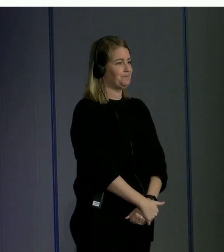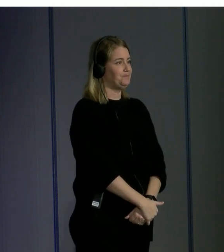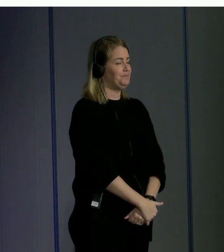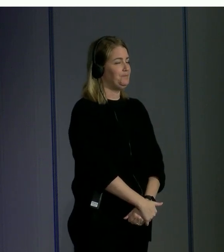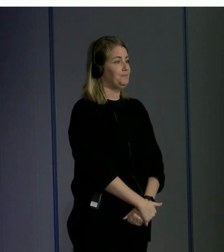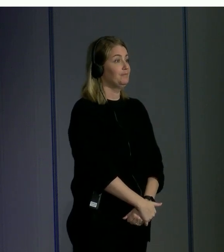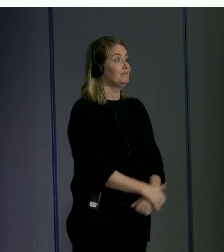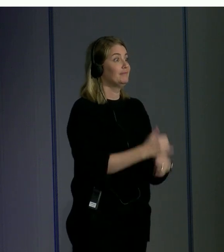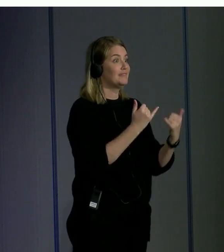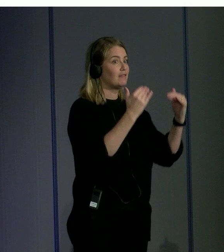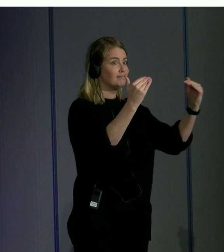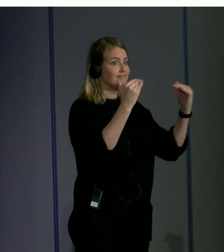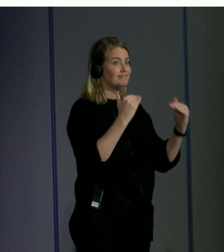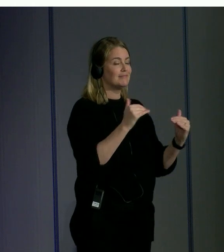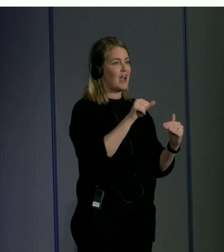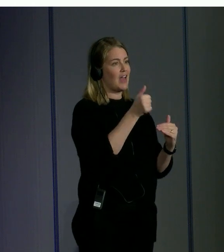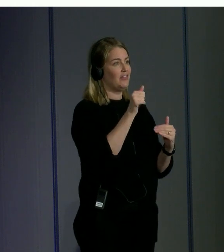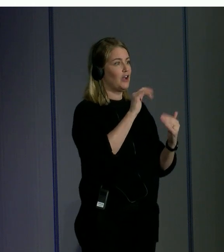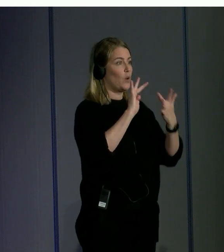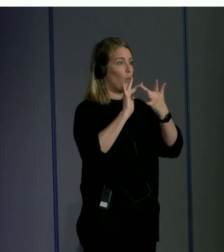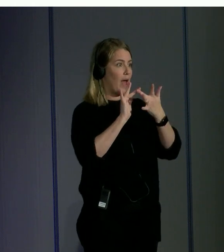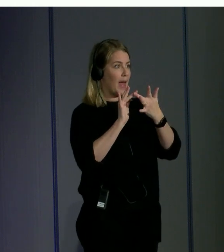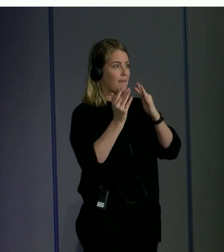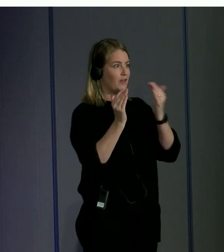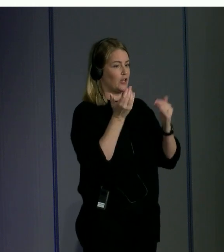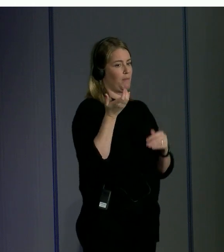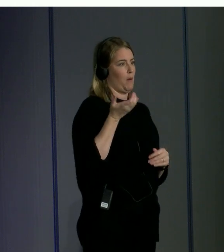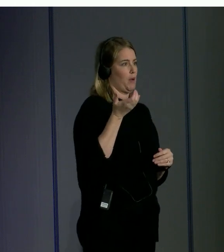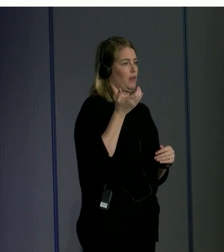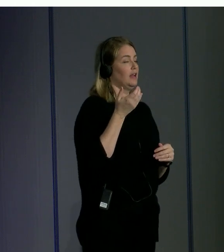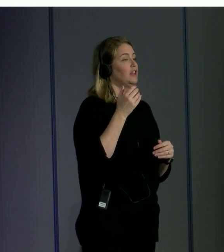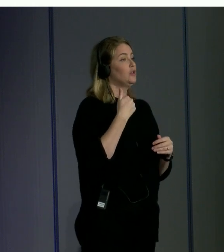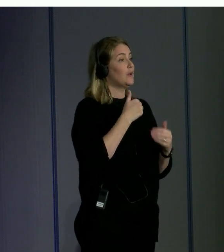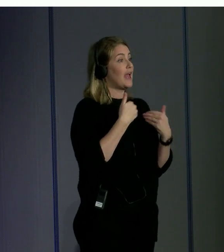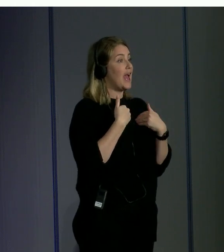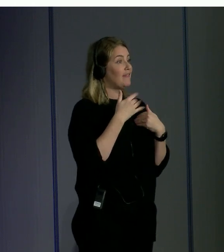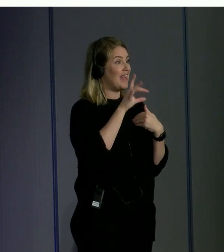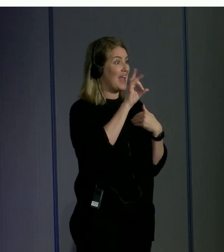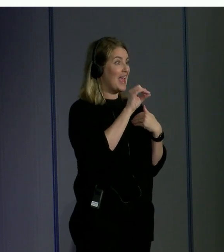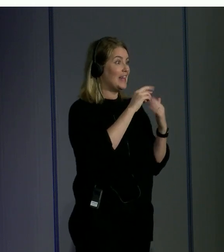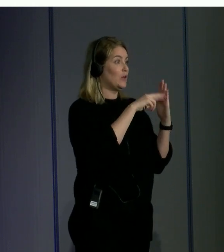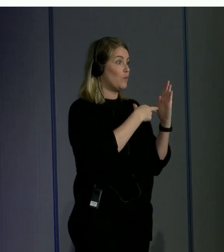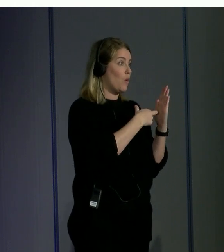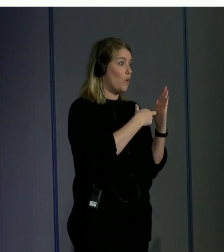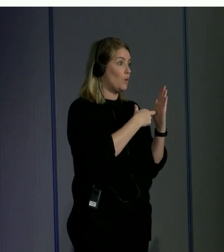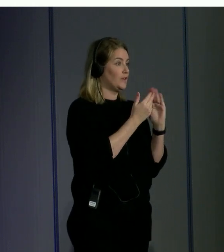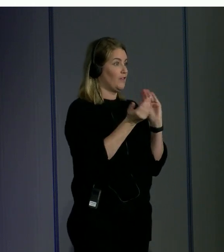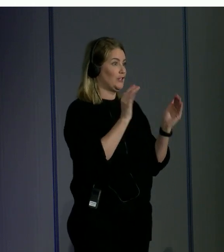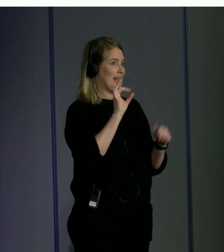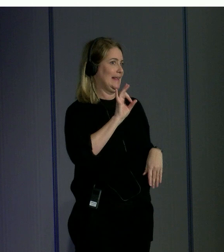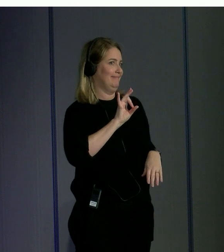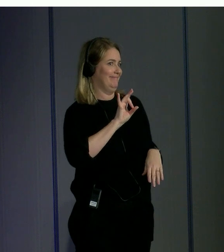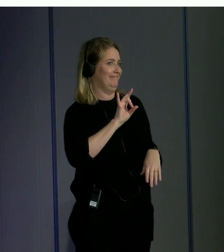And let's talk about other web versus mobile factoids. So we have the 80 roles versus 8 roles.